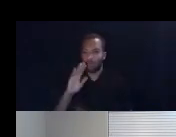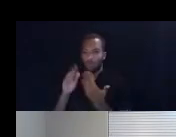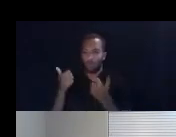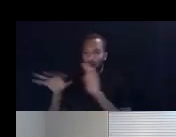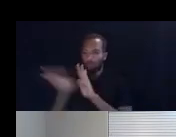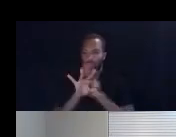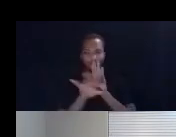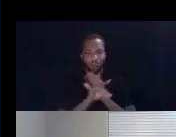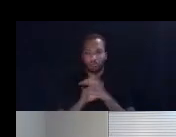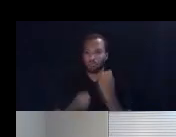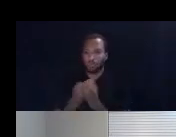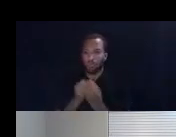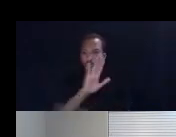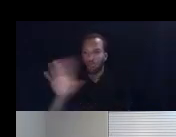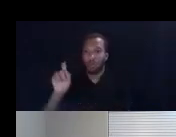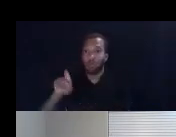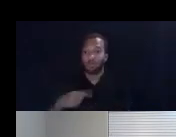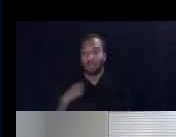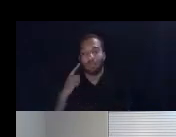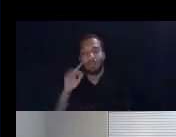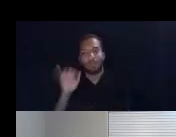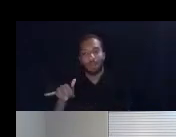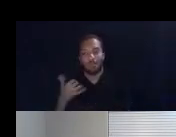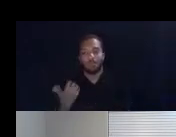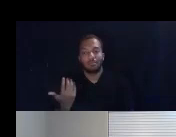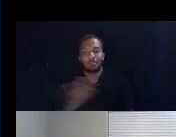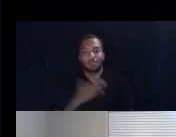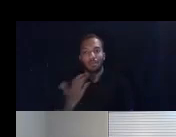And I think that would just be it. So usually right now they've been just by invitation only,